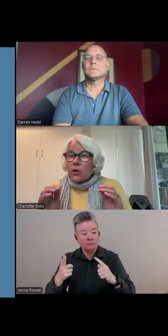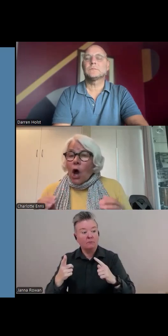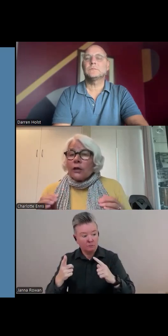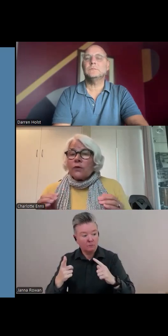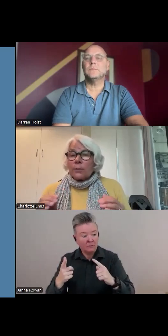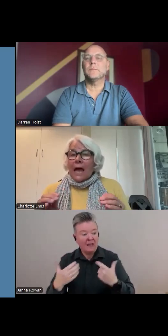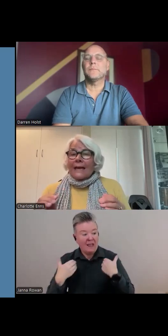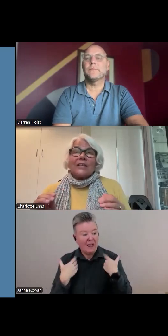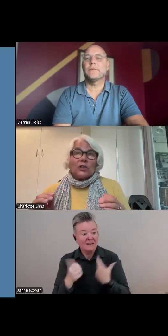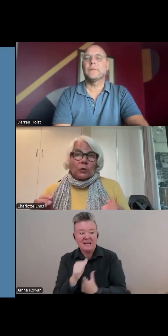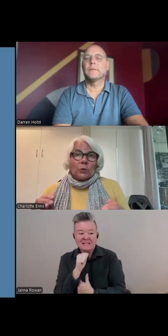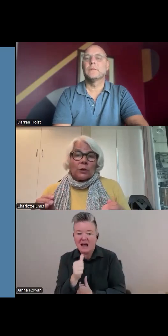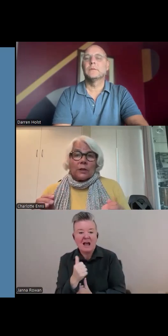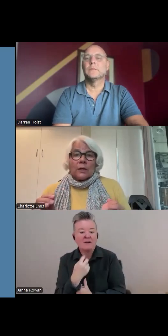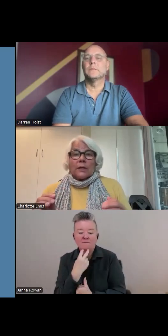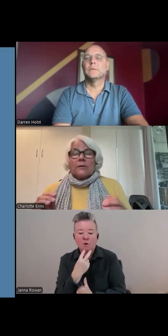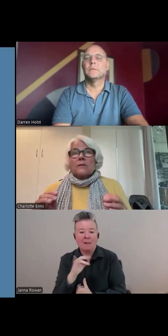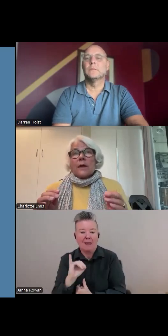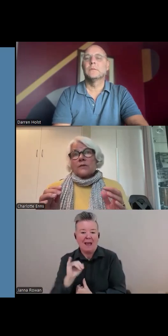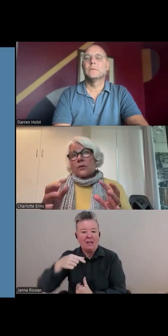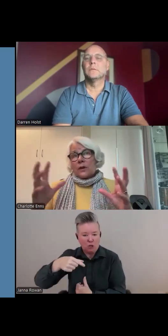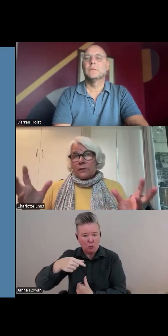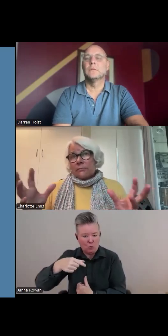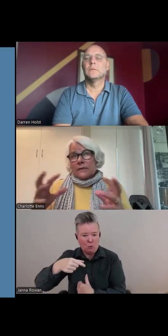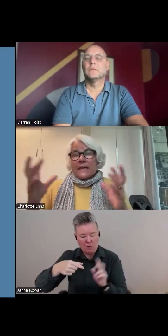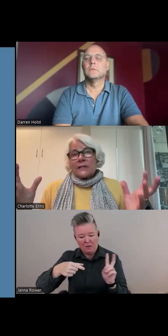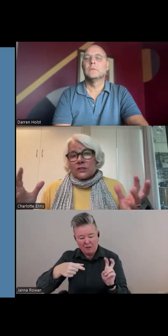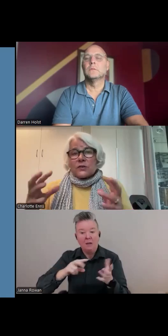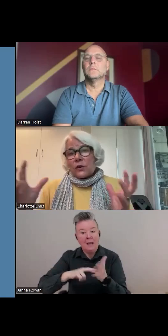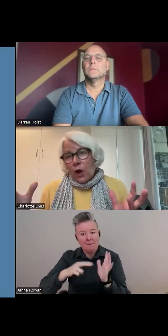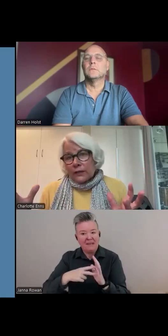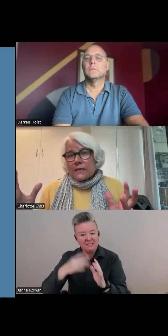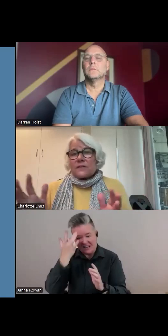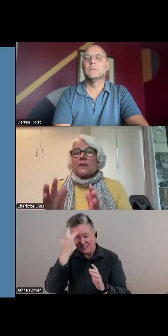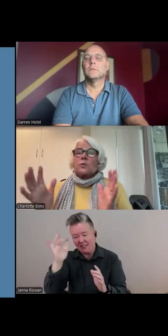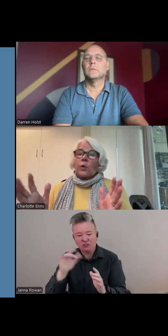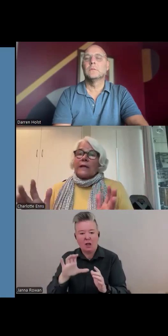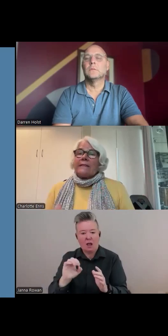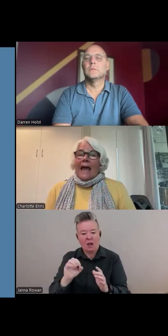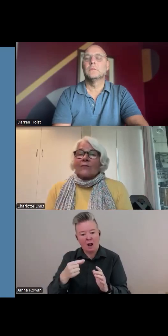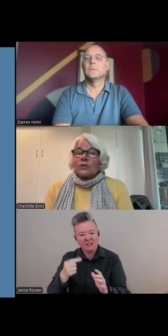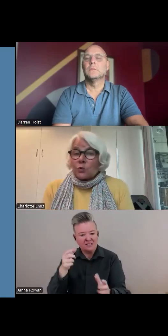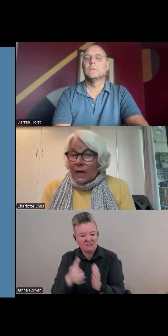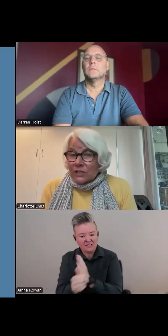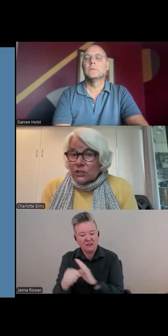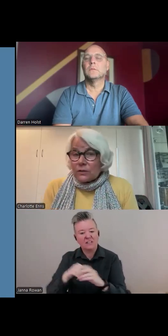non-verbal IQ. So their intelligence or their cognitive skills were in the average range.